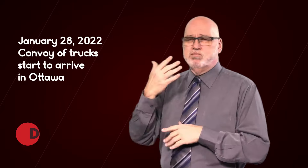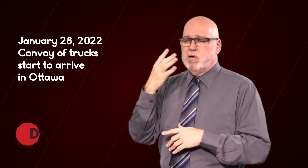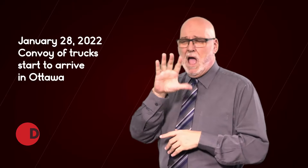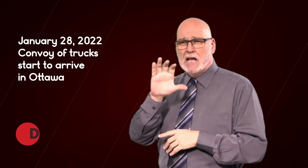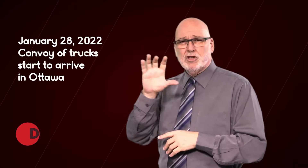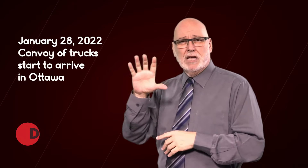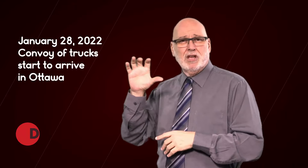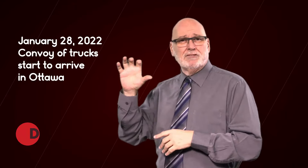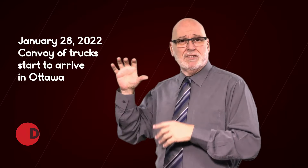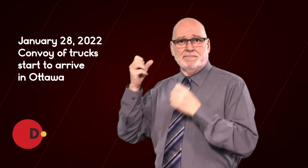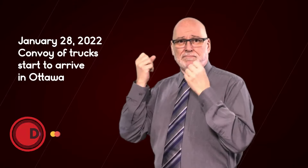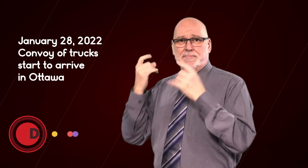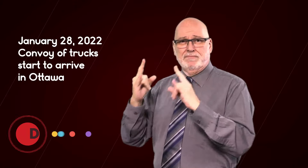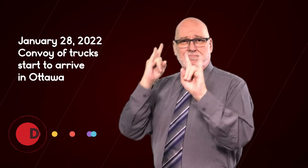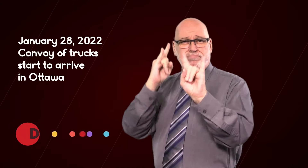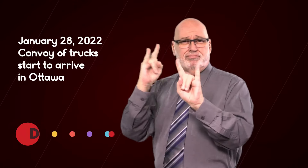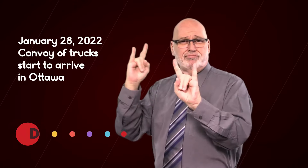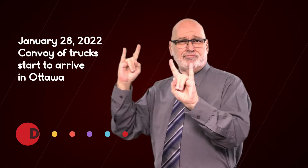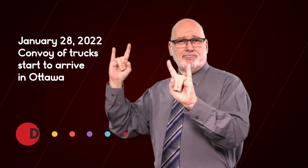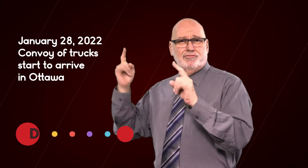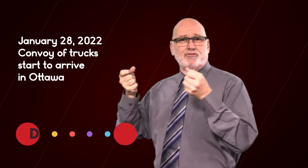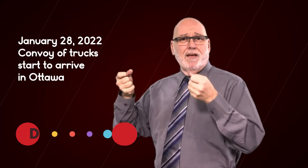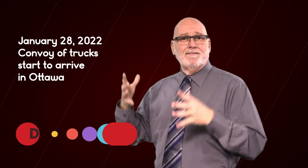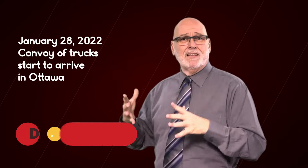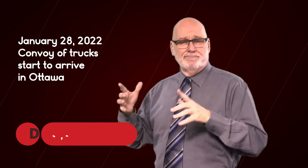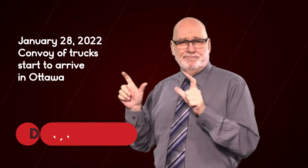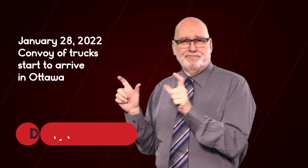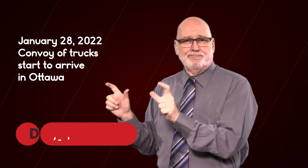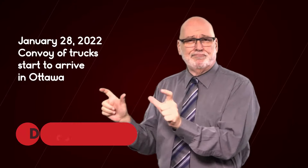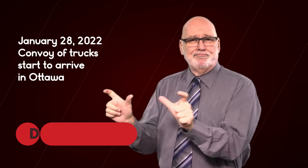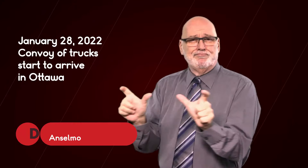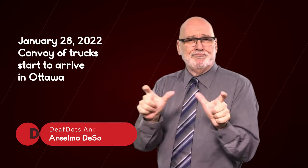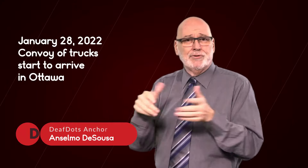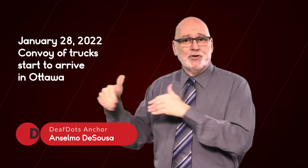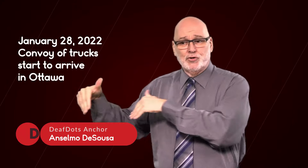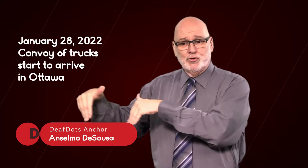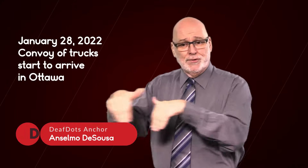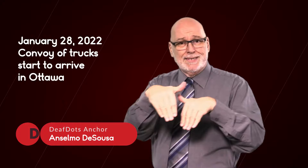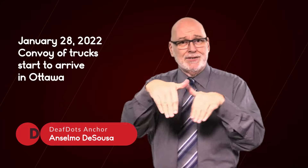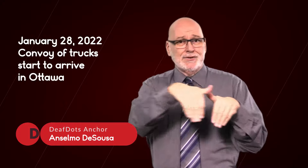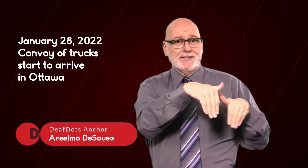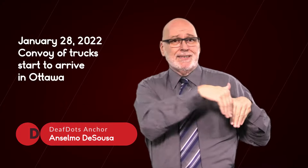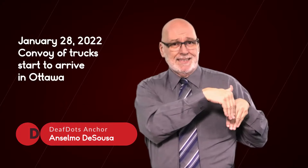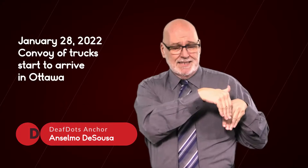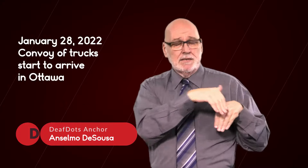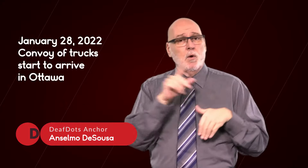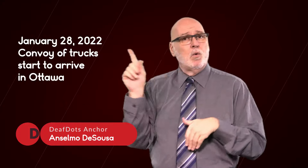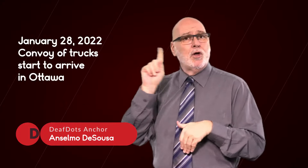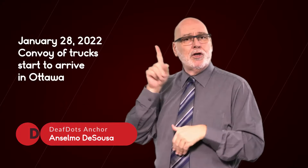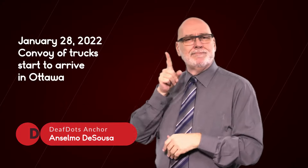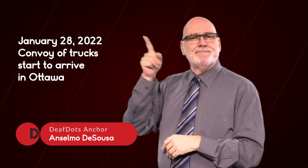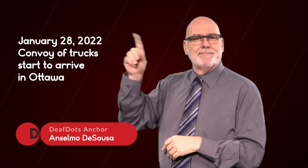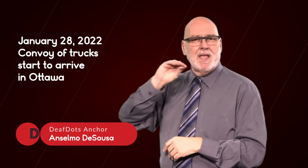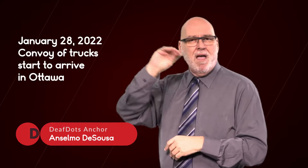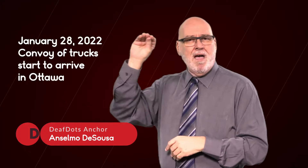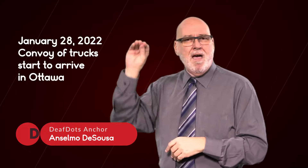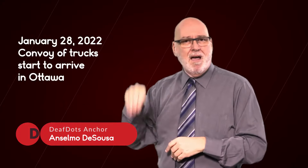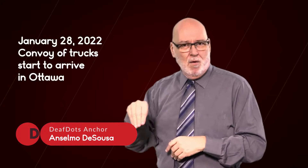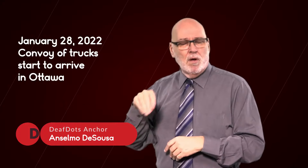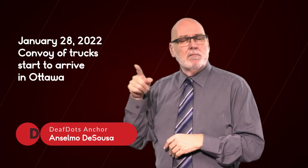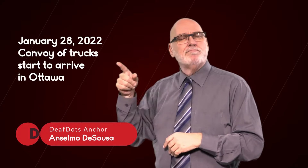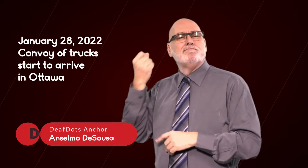hundreds of truck drivers blocked streets in Ottawa to protest